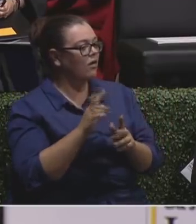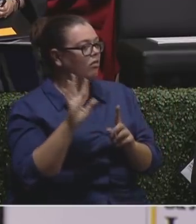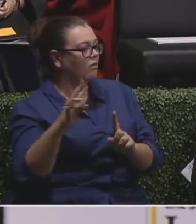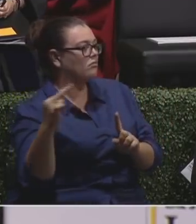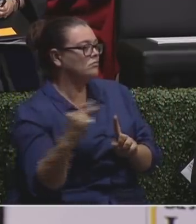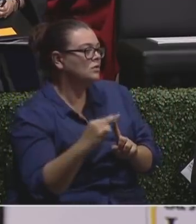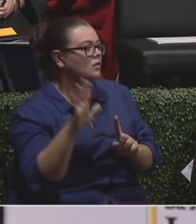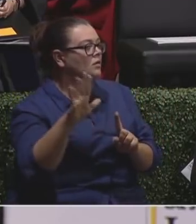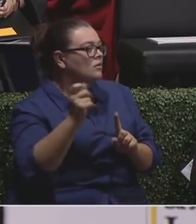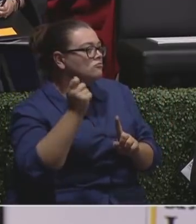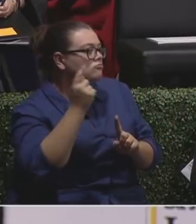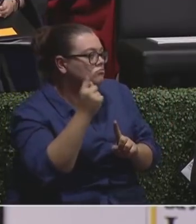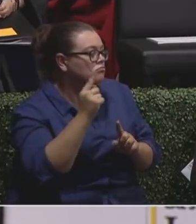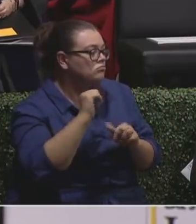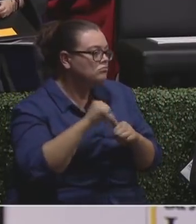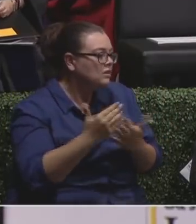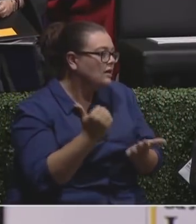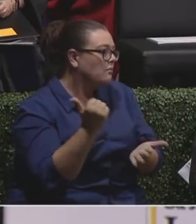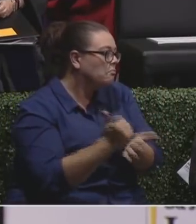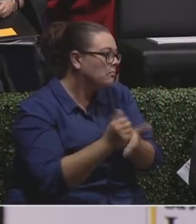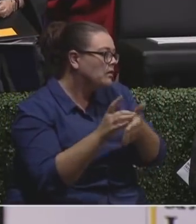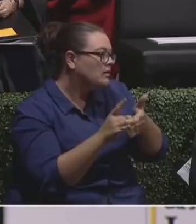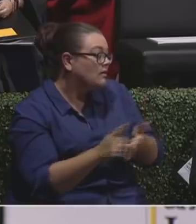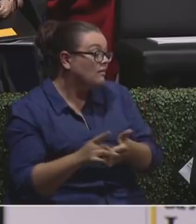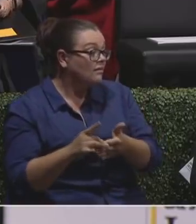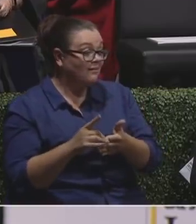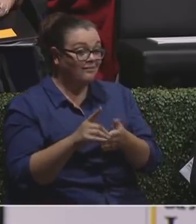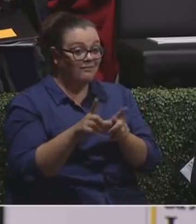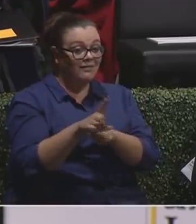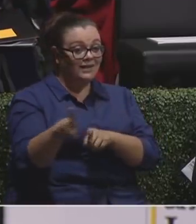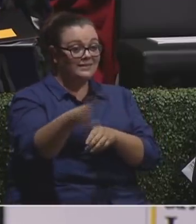FAMILIES INSTEAD OF SEEKING TO UNDERSTAND AND PROVIDING THE INFORMATION AND/OR GUIDANCE NEEDED.